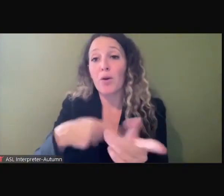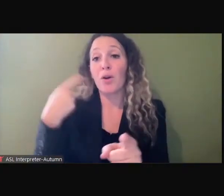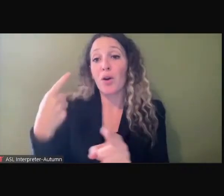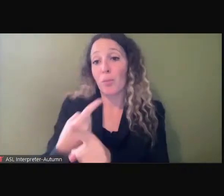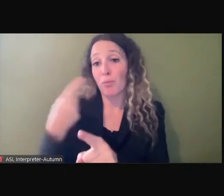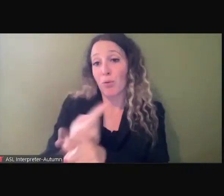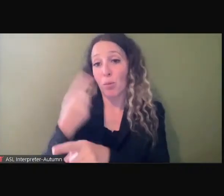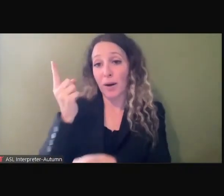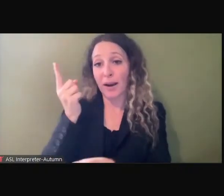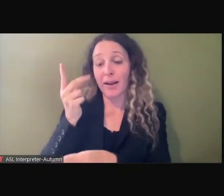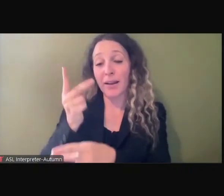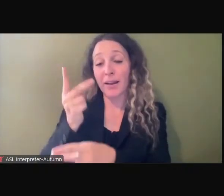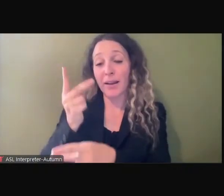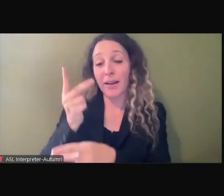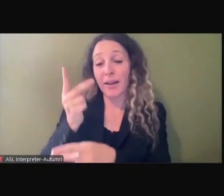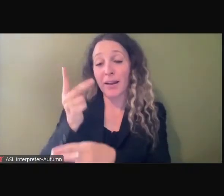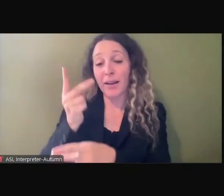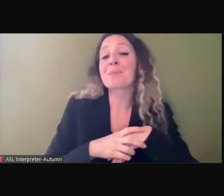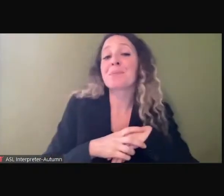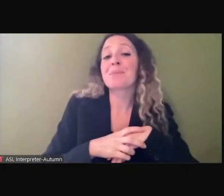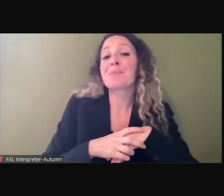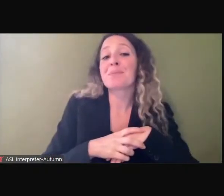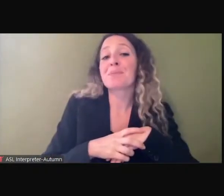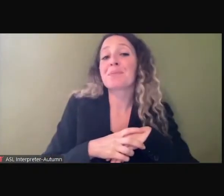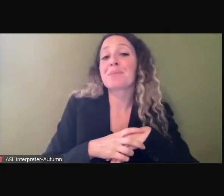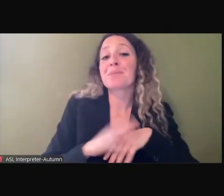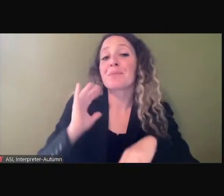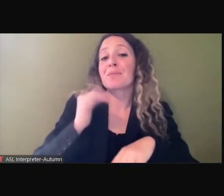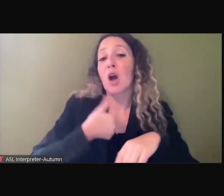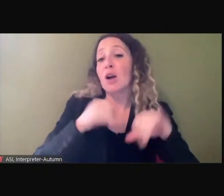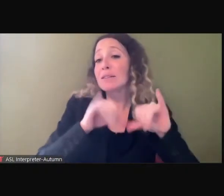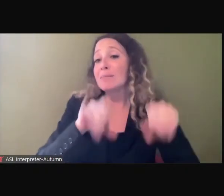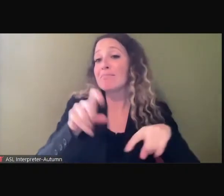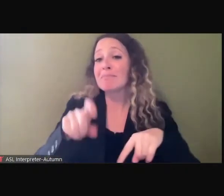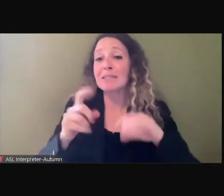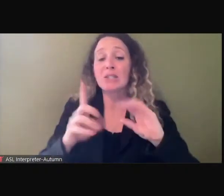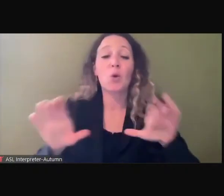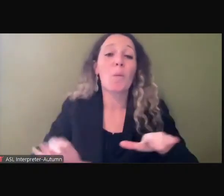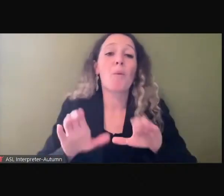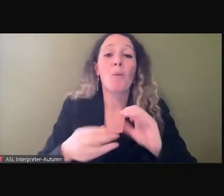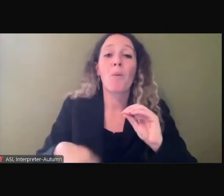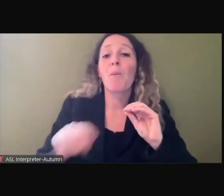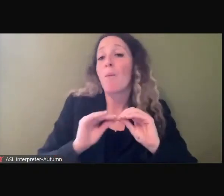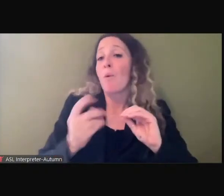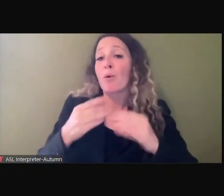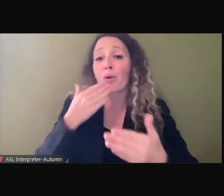enabling our system to do more good for more people. We stand at the forefront